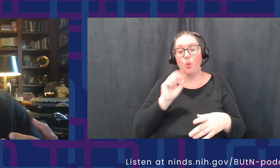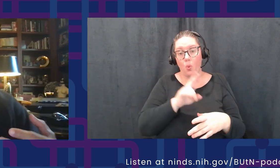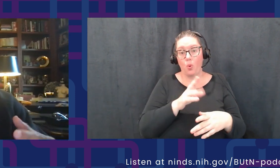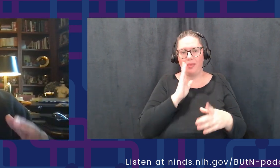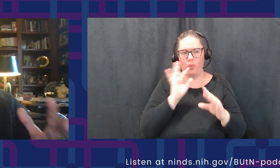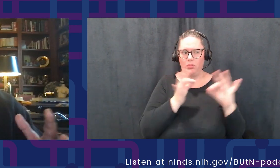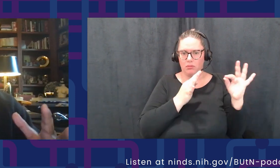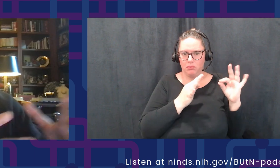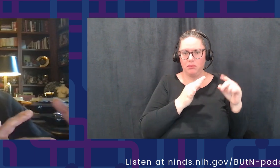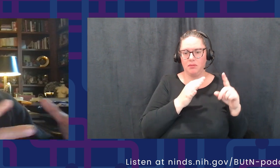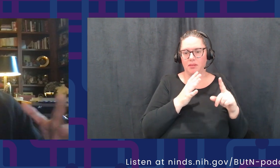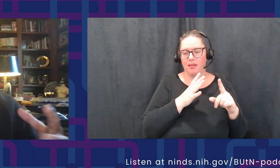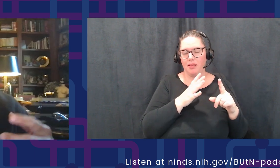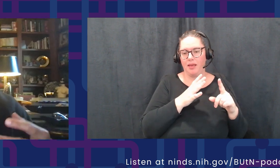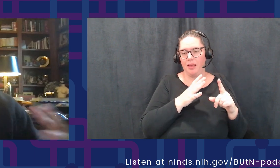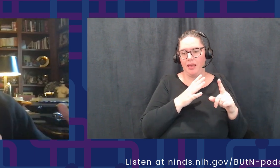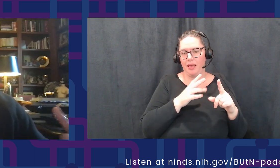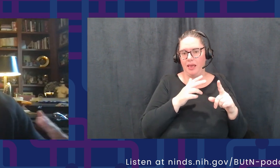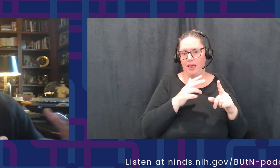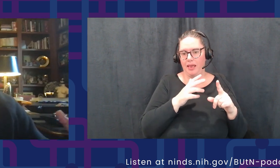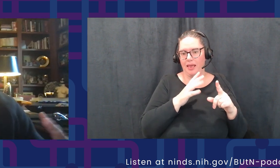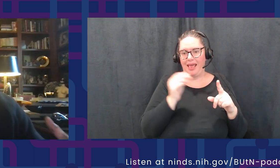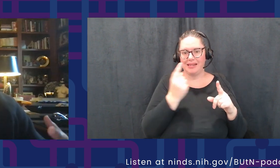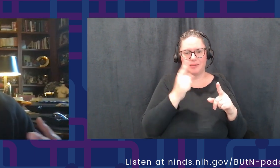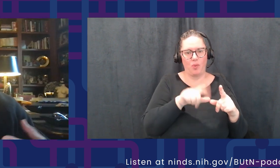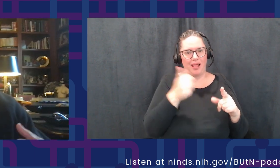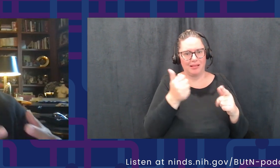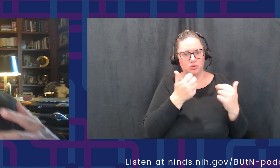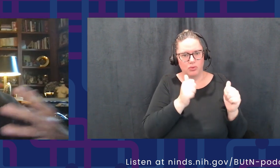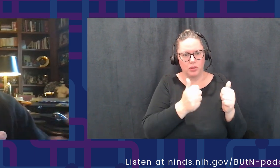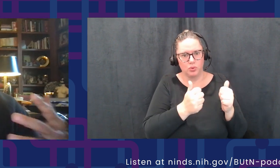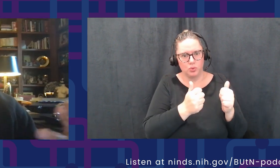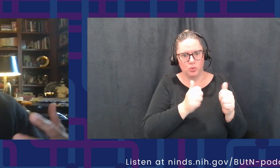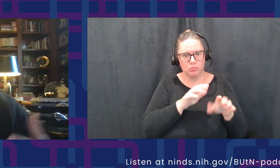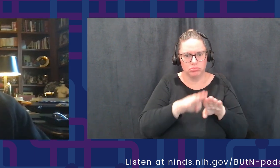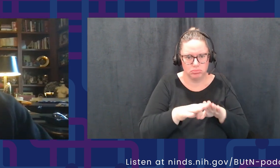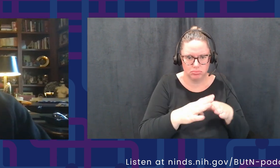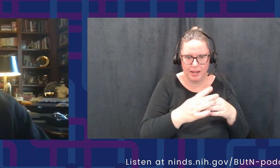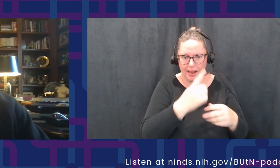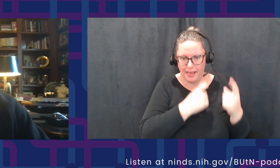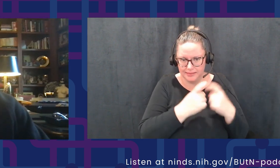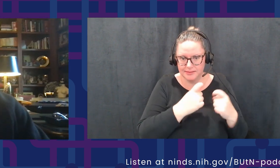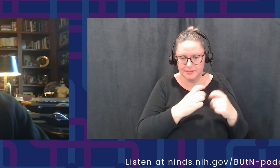Or they get distracted in someone else, you know, it's trying to fill in or ask more questions.